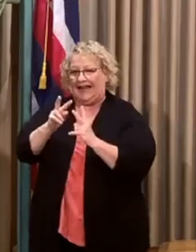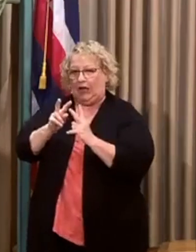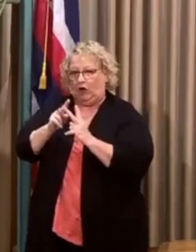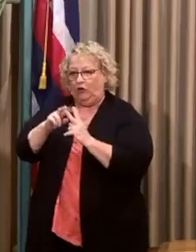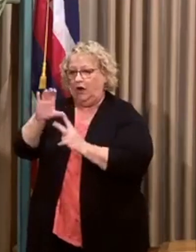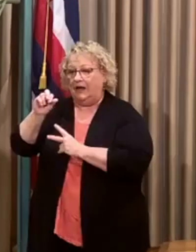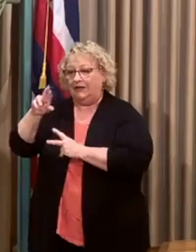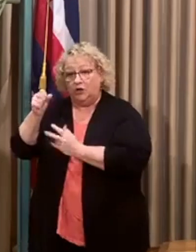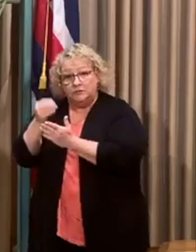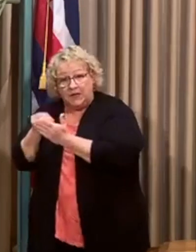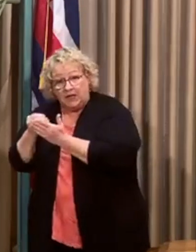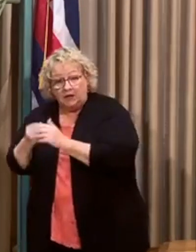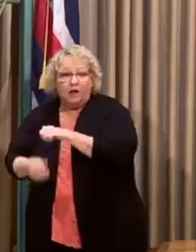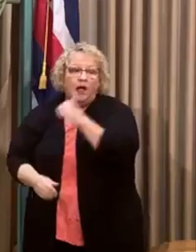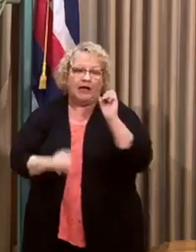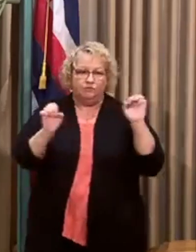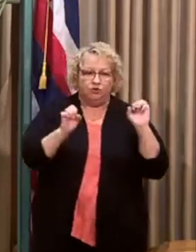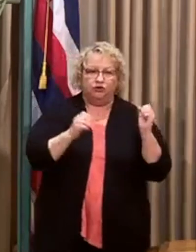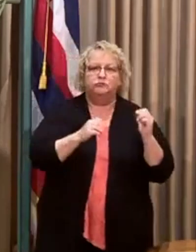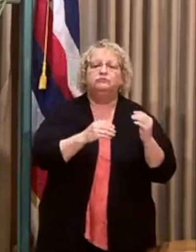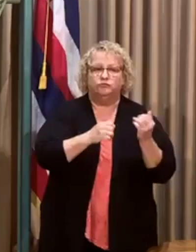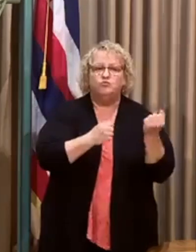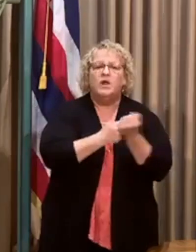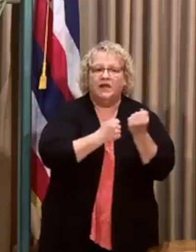There are some nuances to the federal aid.